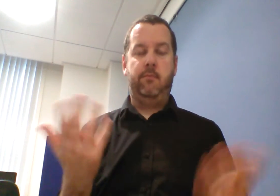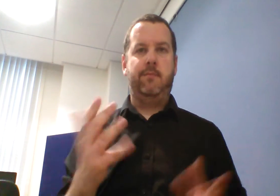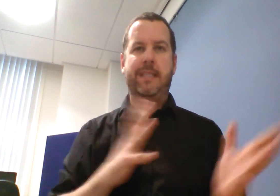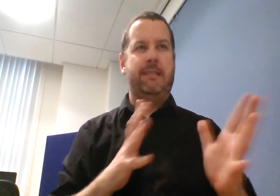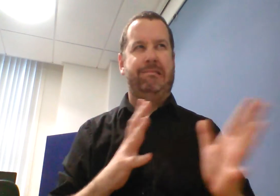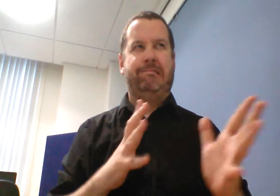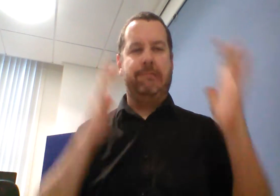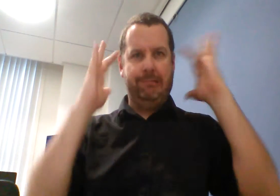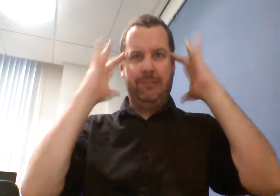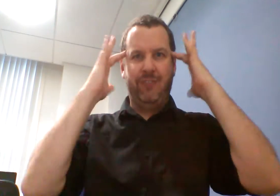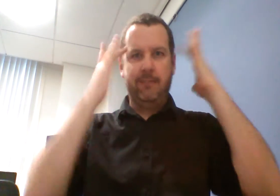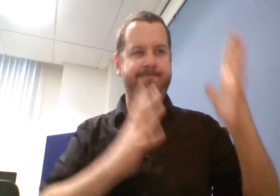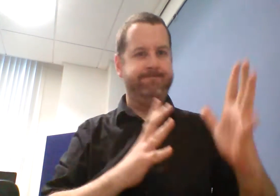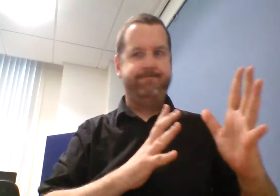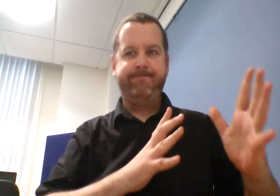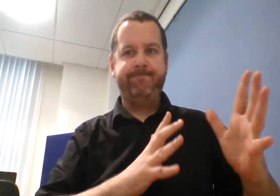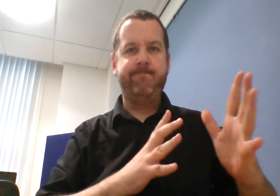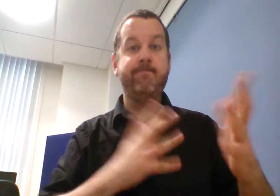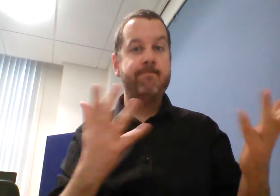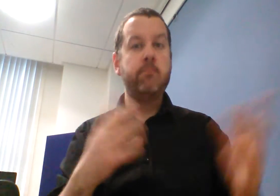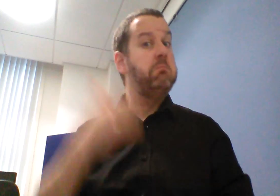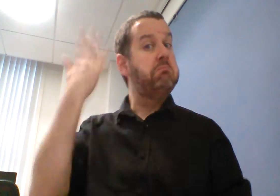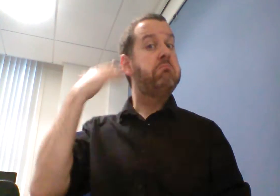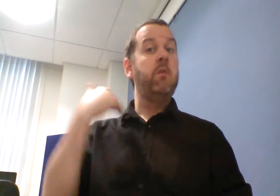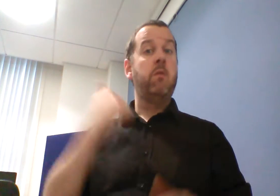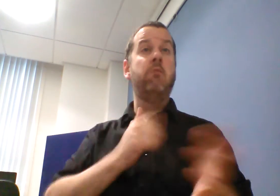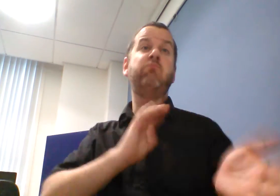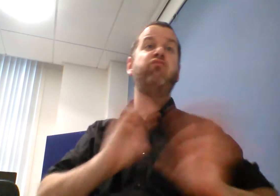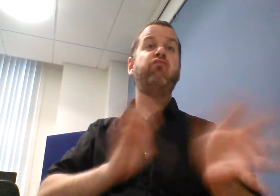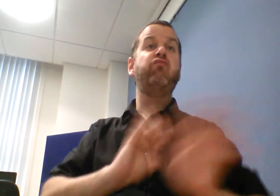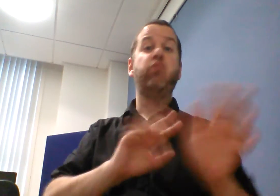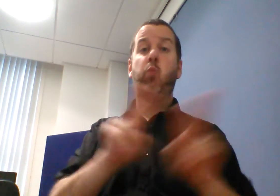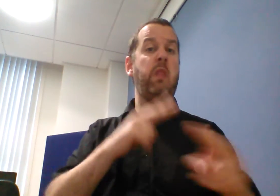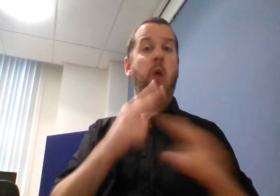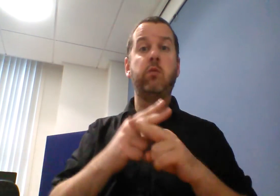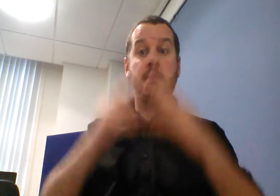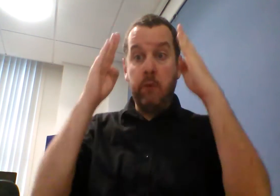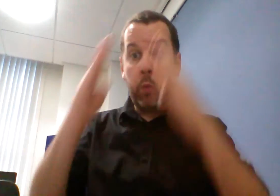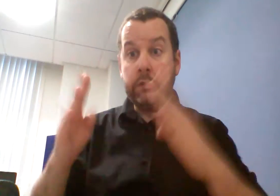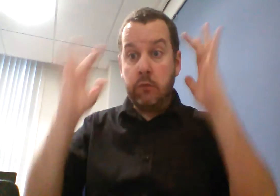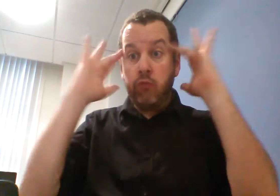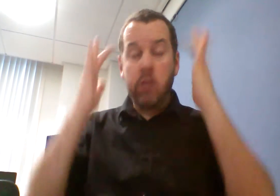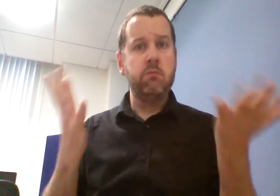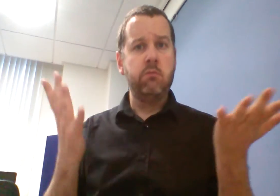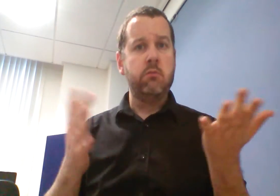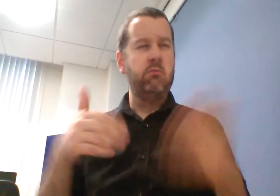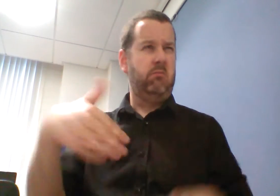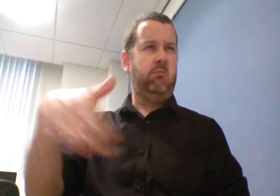it can be very distracting and off-putting. I have presented in ISLbefore and been voiced over, and wasn't distracted;